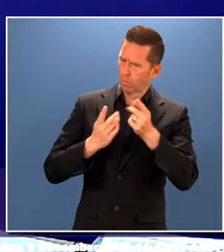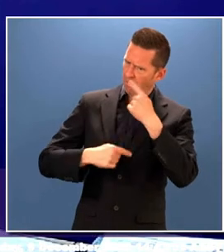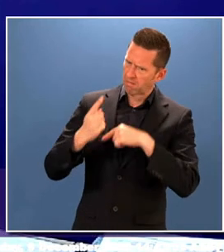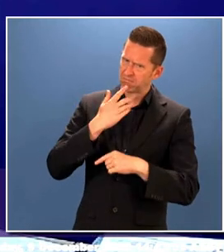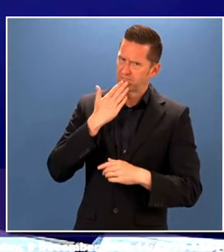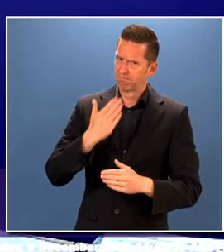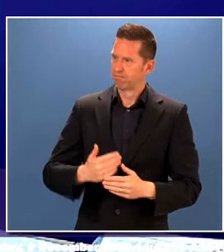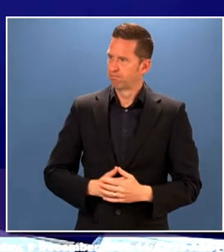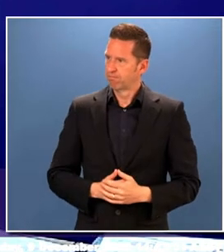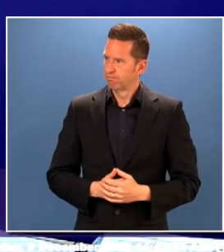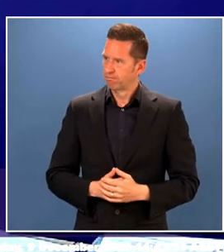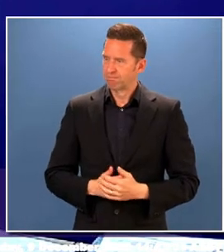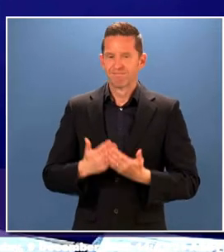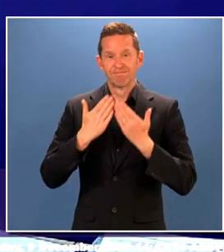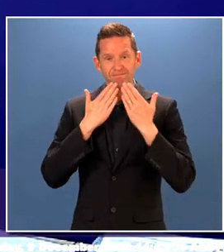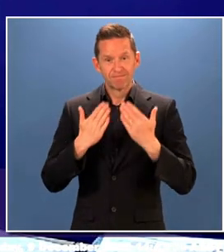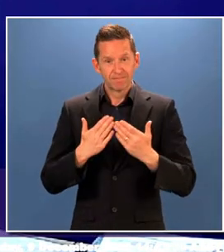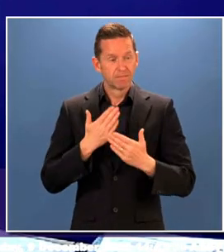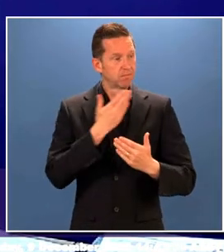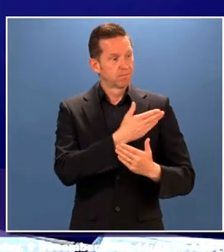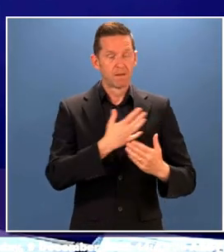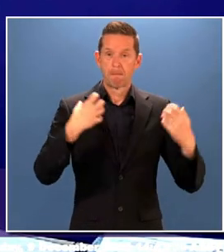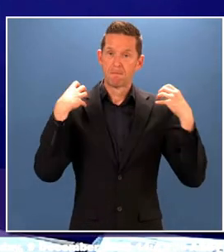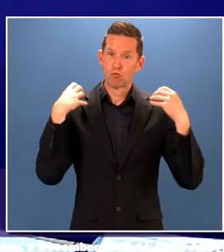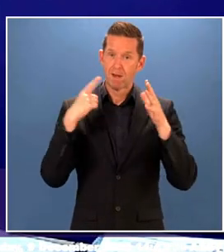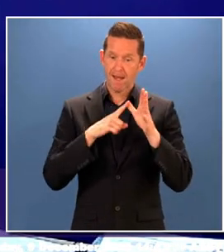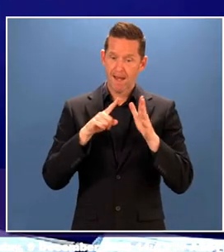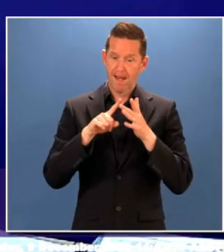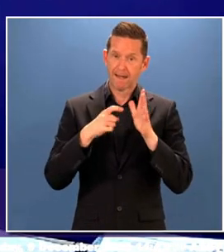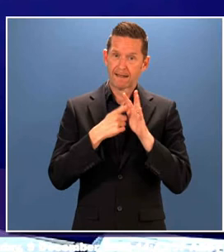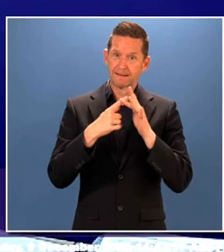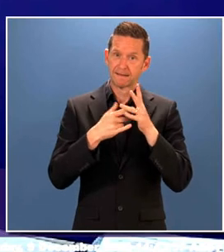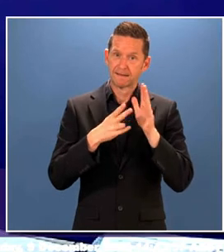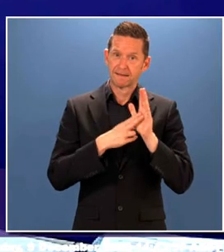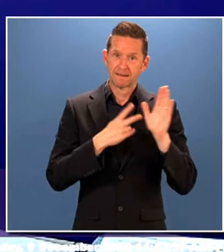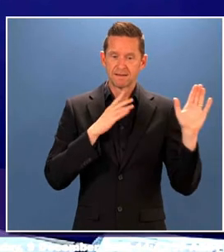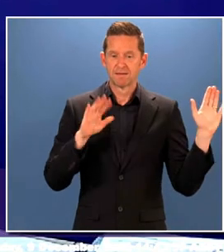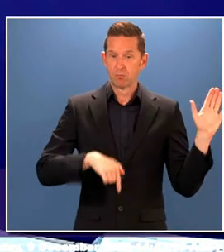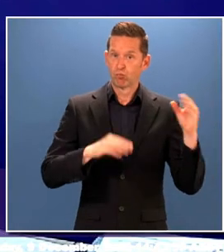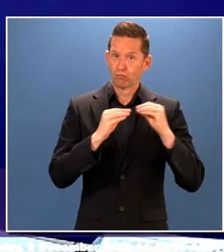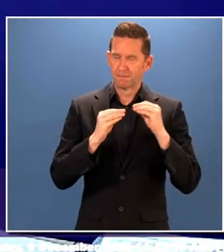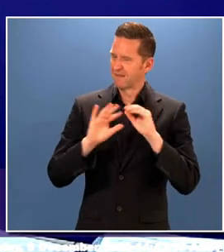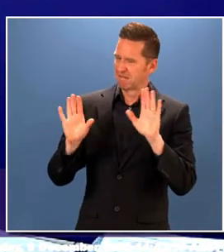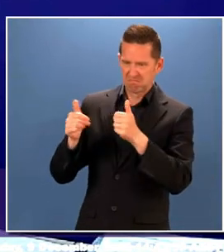Thank you. Commissioner Atkinson? No, thank you. I've got the website up on the screen and it's very user-friendly. Thank you.